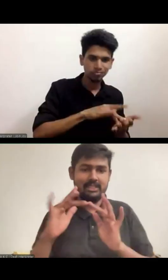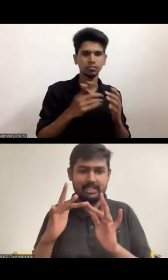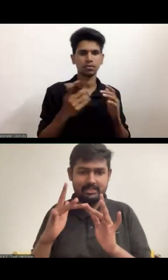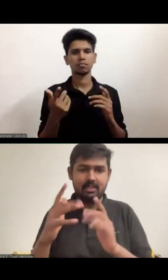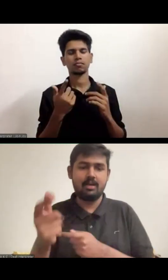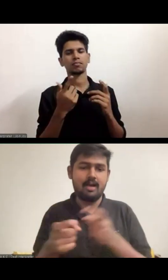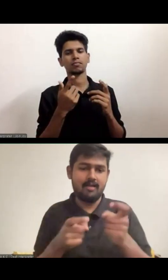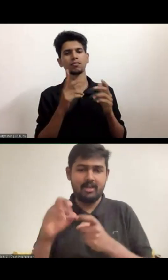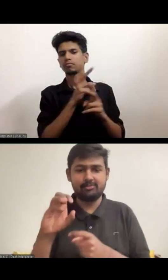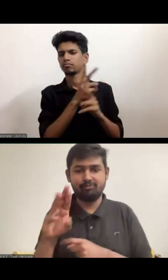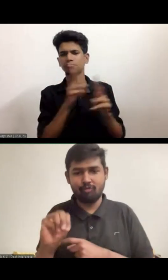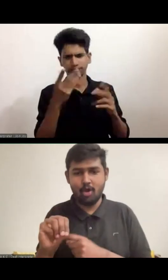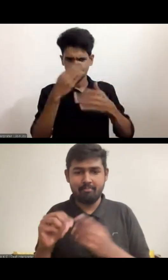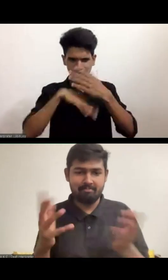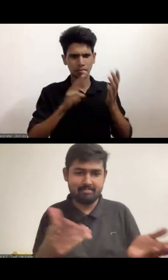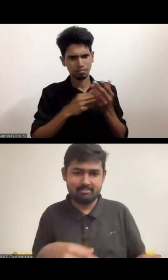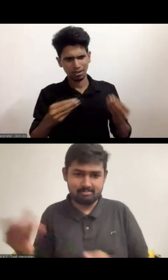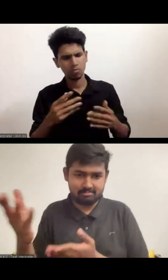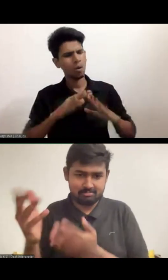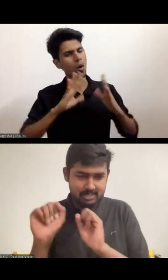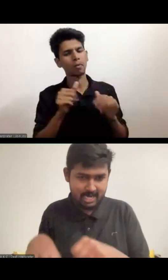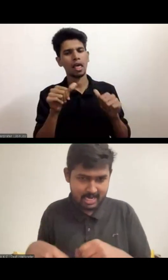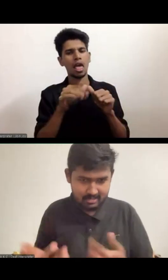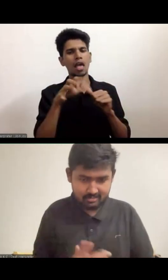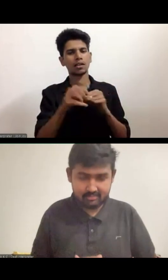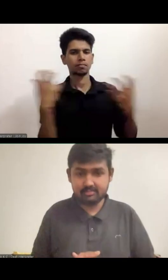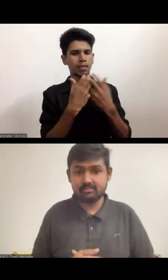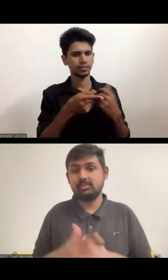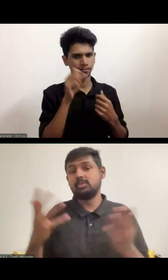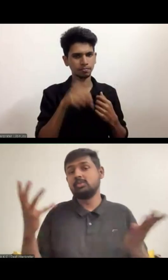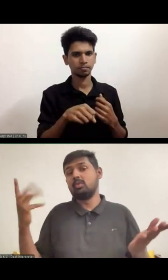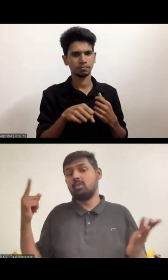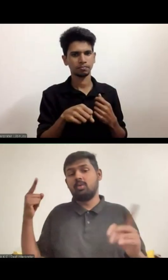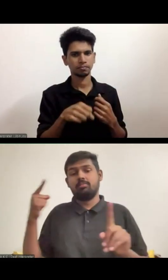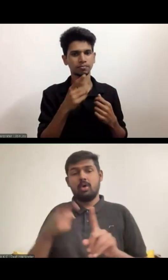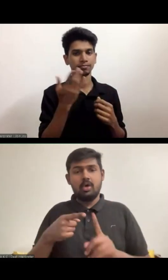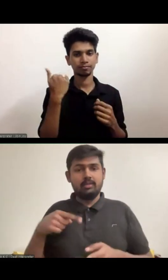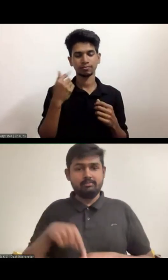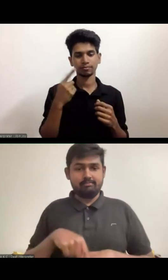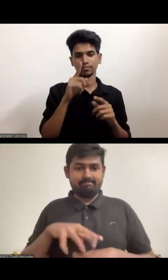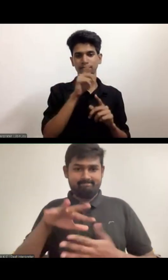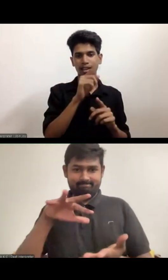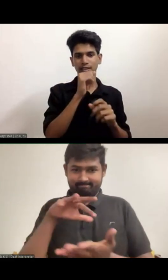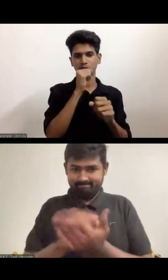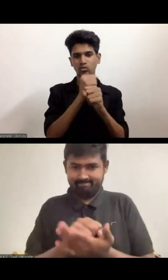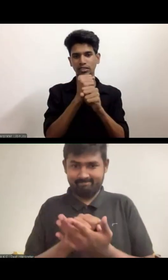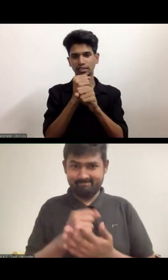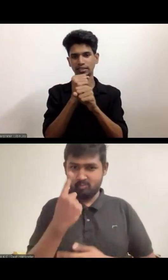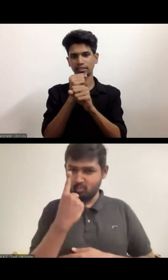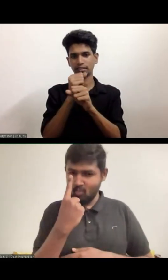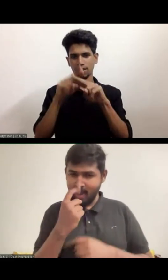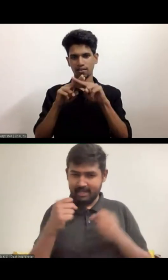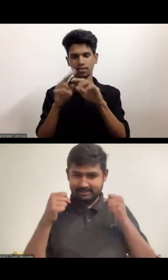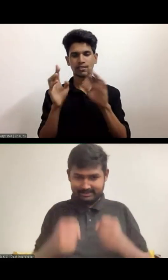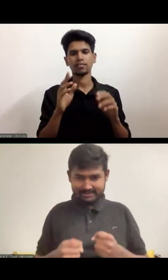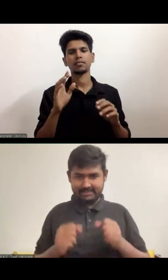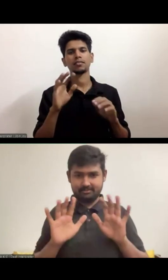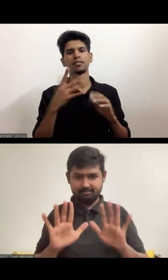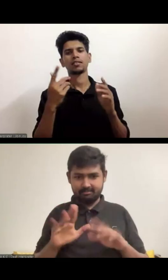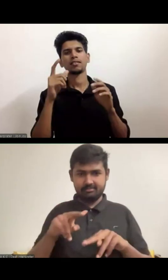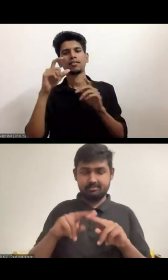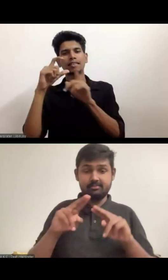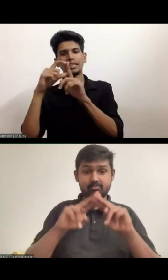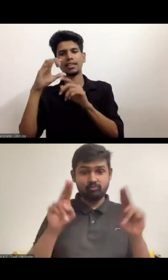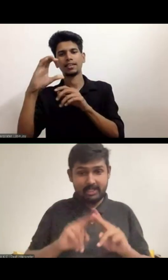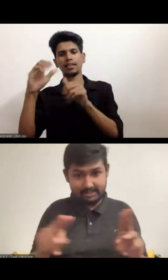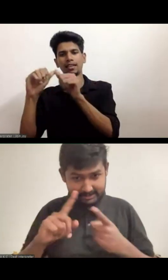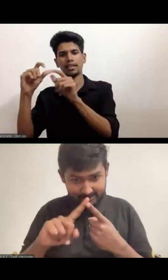And Dan York mentioned the IGF DCAD, Dynamic Coalition on Accessibility and Disability, their